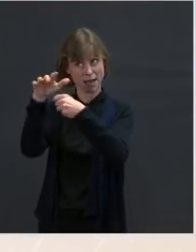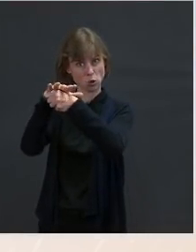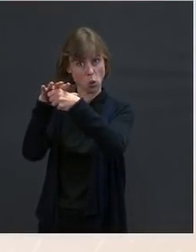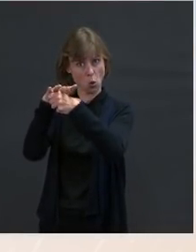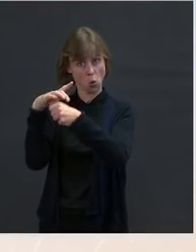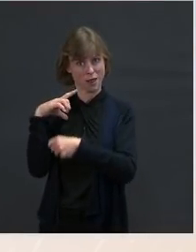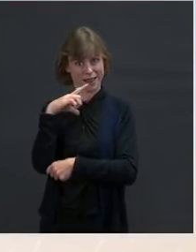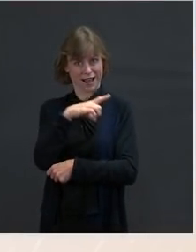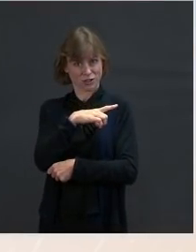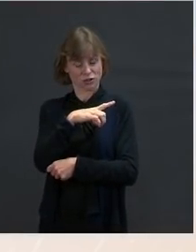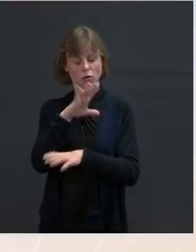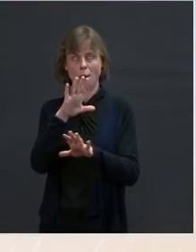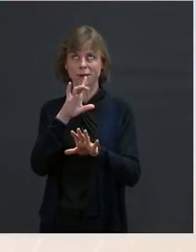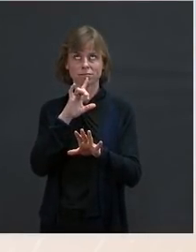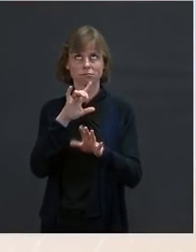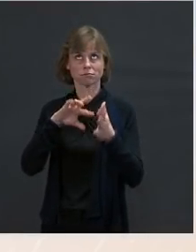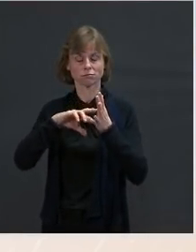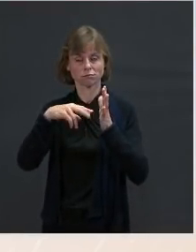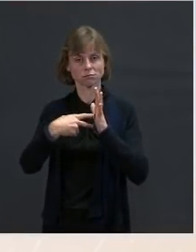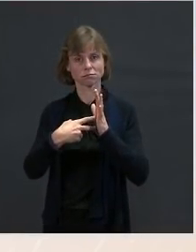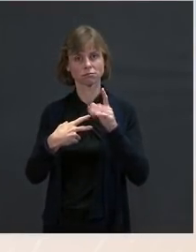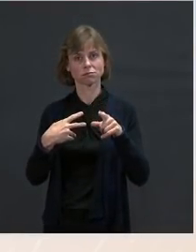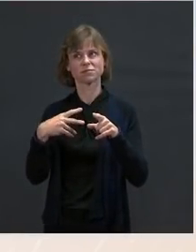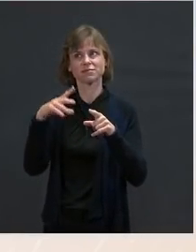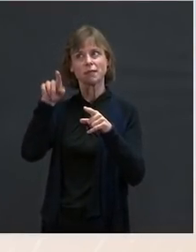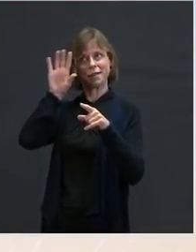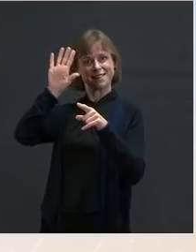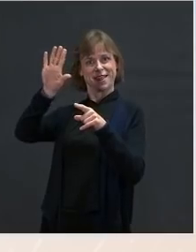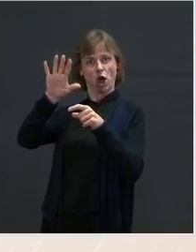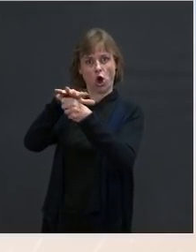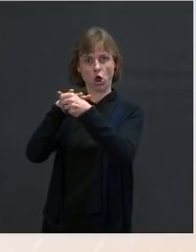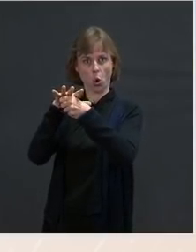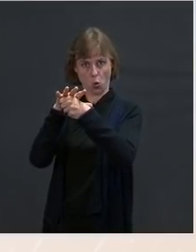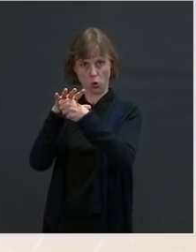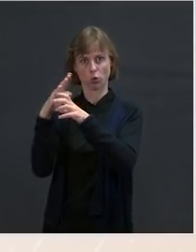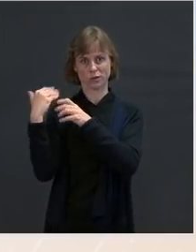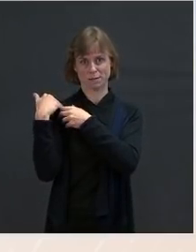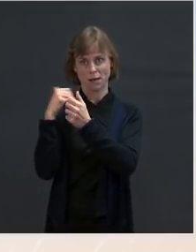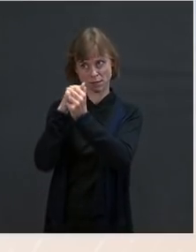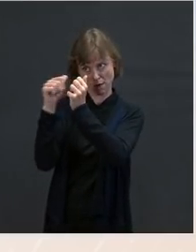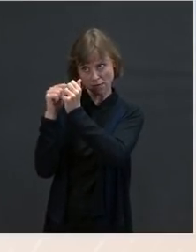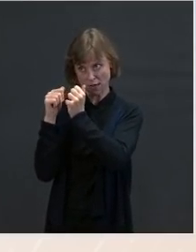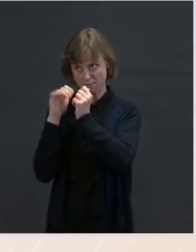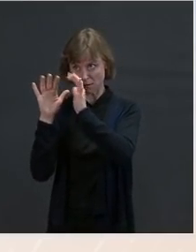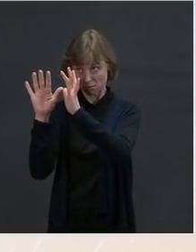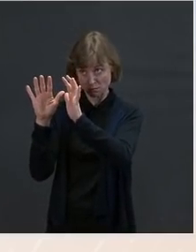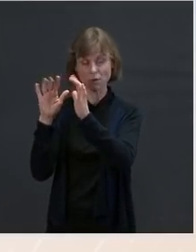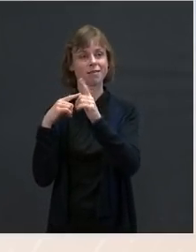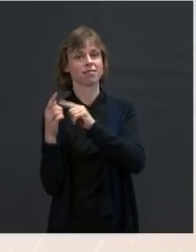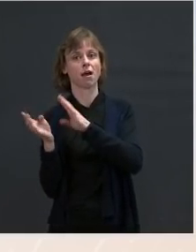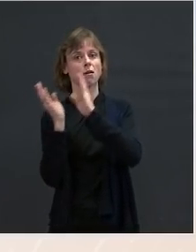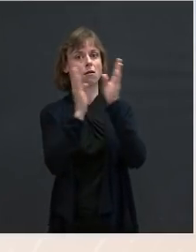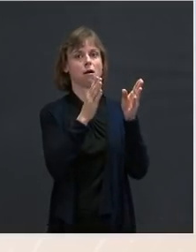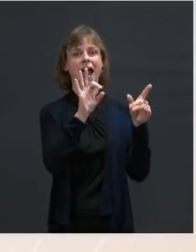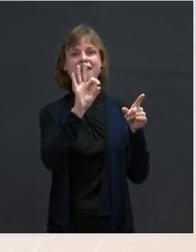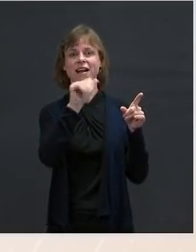or the local -- where it needs to pass locally, I should say, and it's now being considered by the FAA, so I would refer you to them.